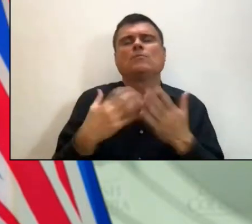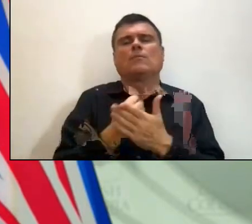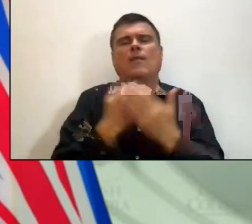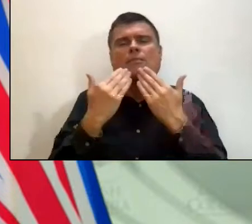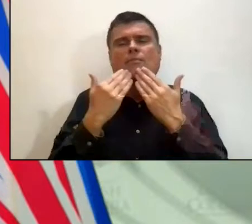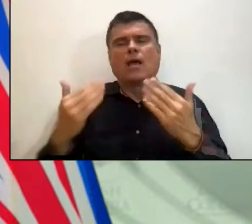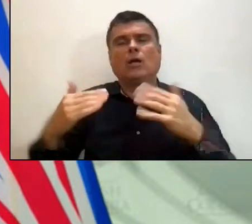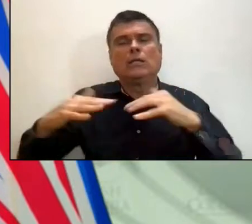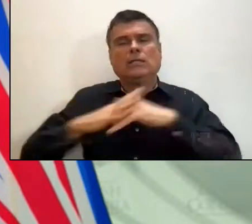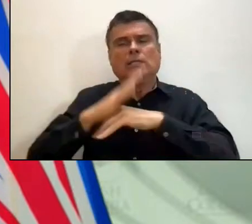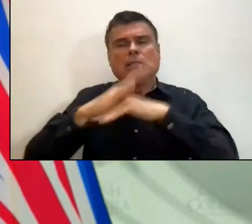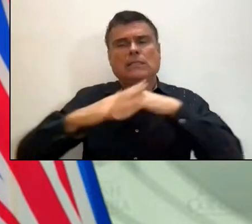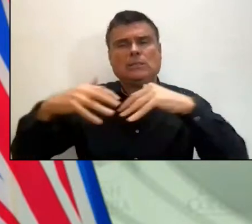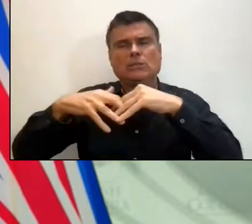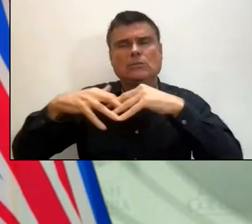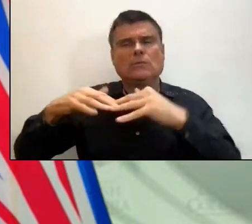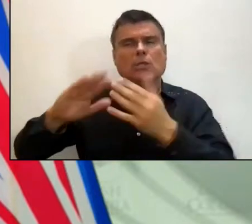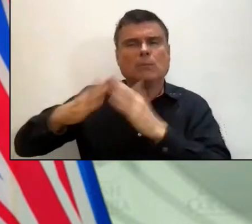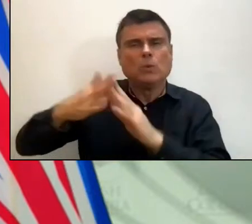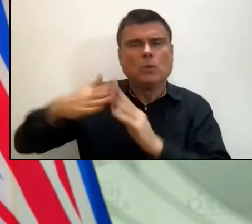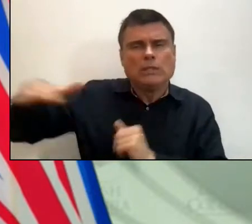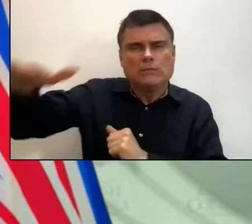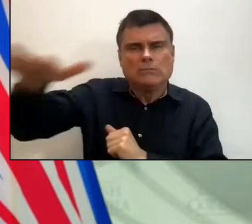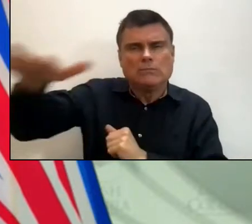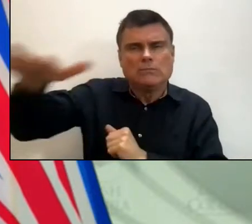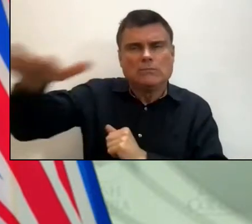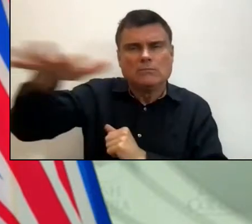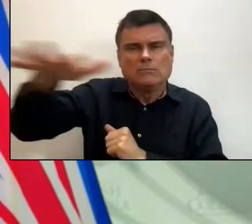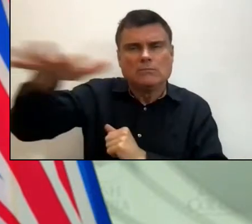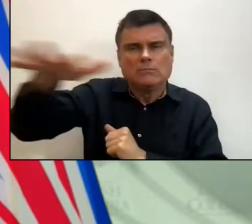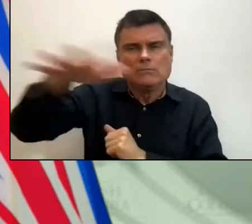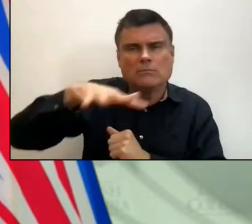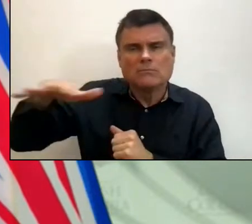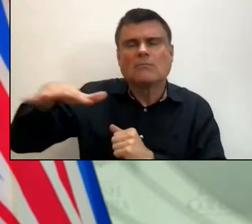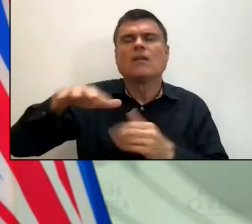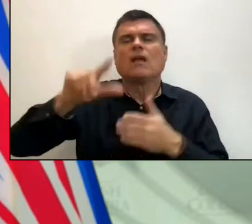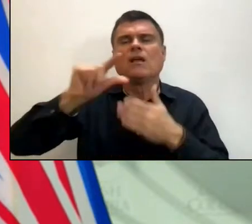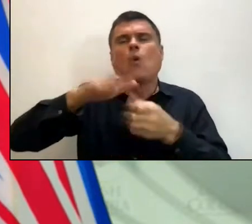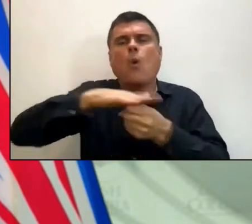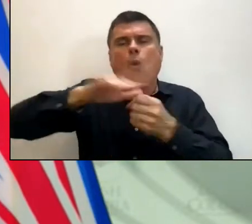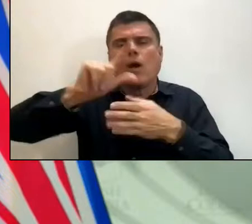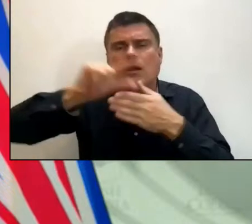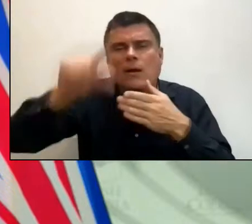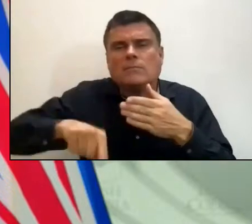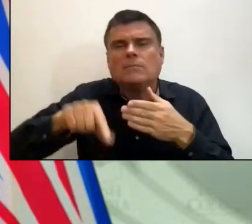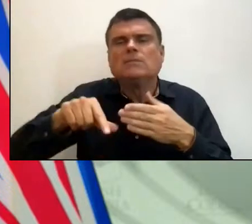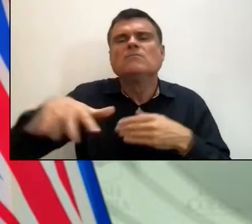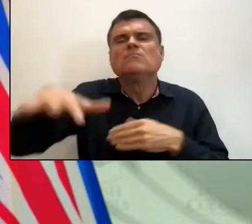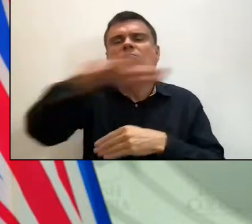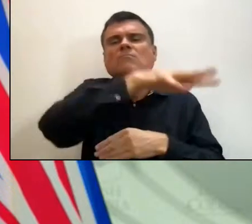COVID-19 day after dayere in British Columbia and across the country.